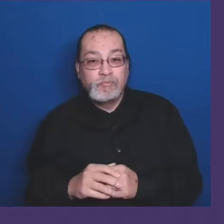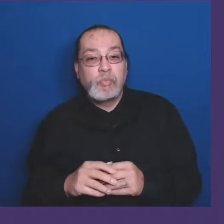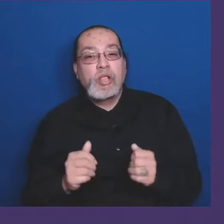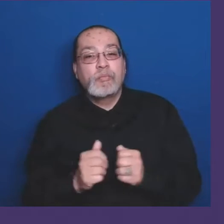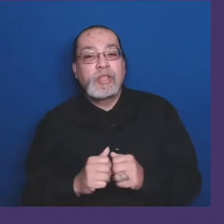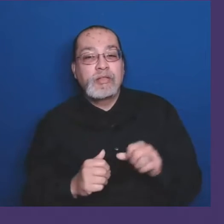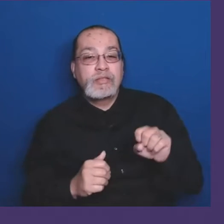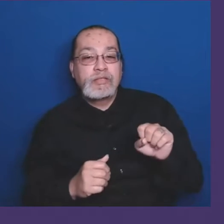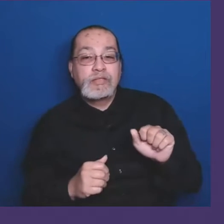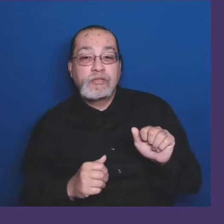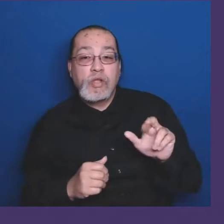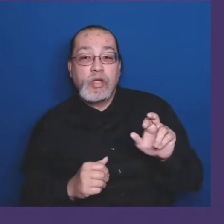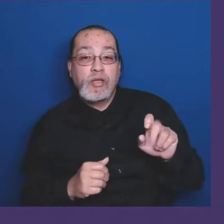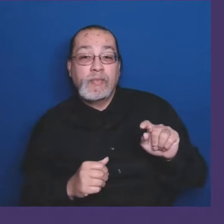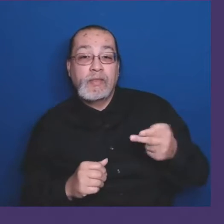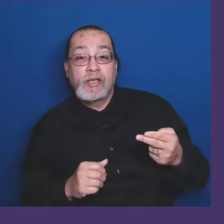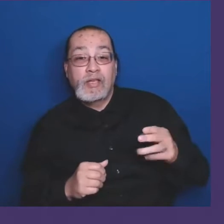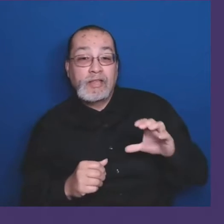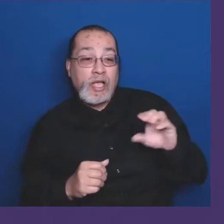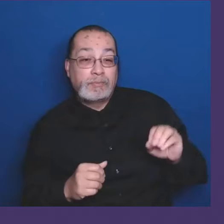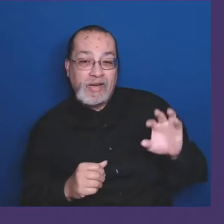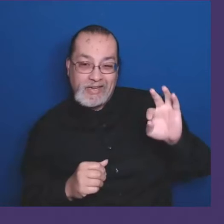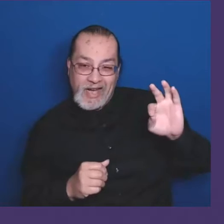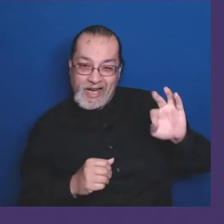Microsoft, in Redmond, in Washington.